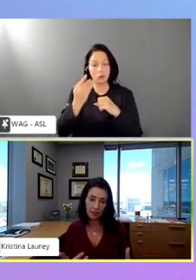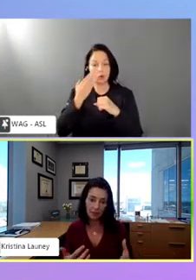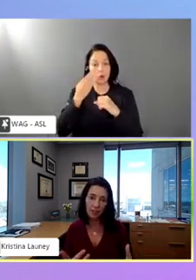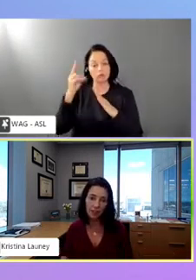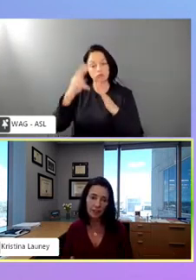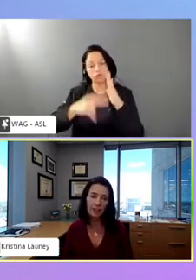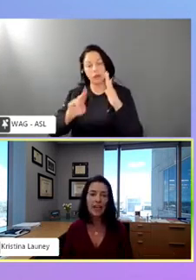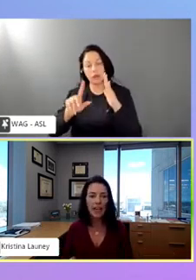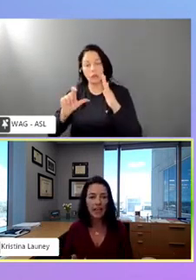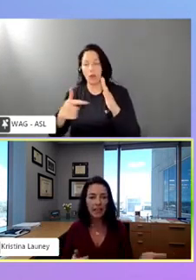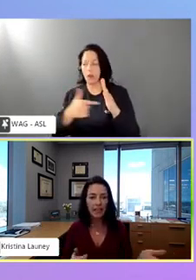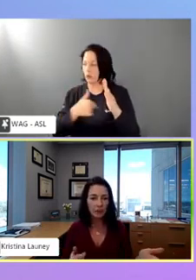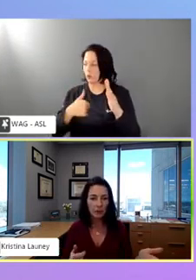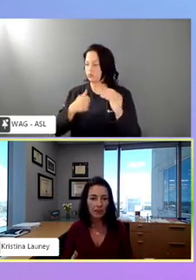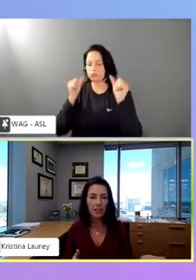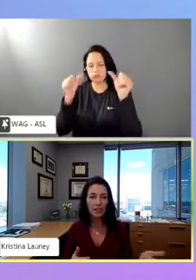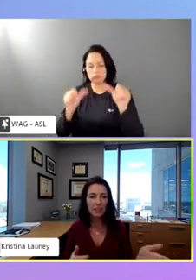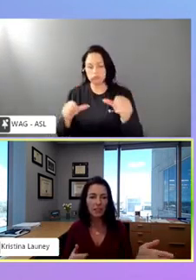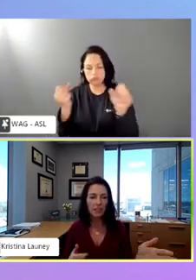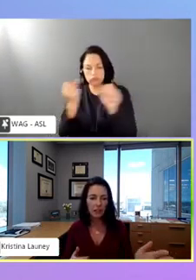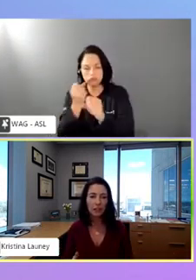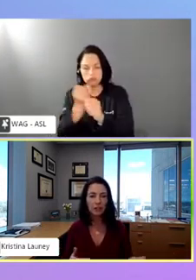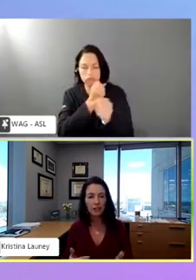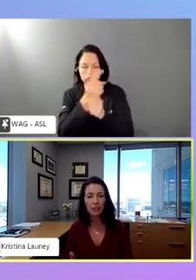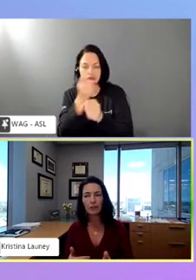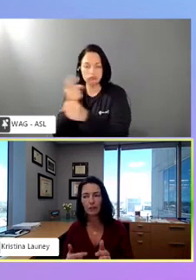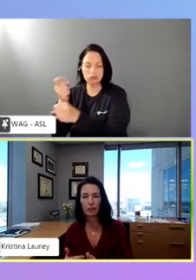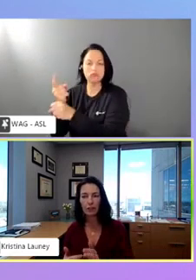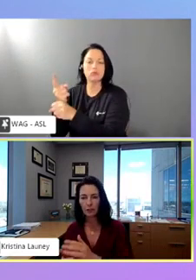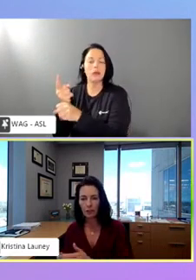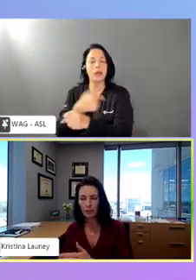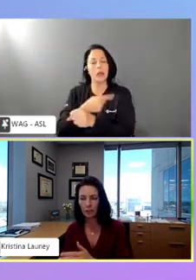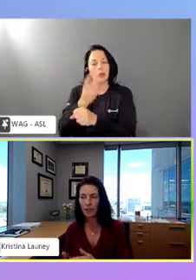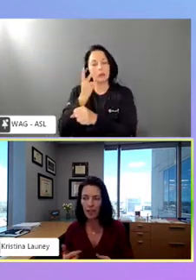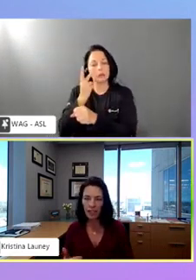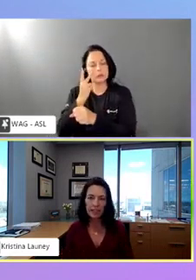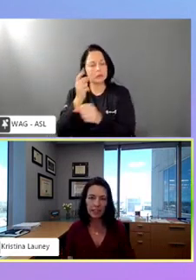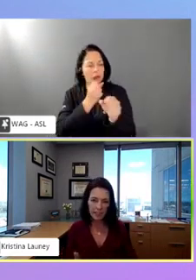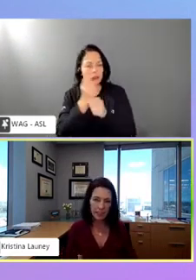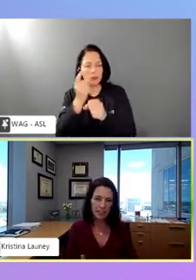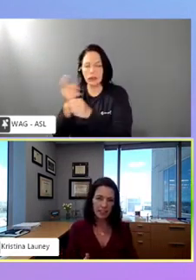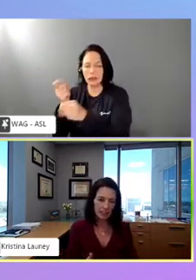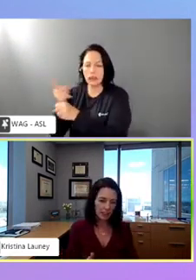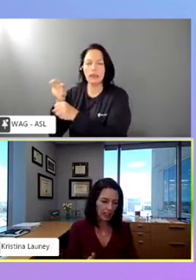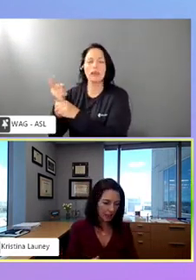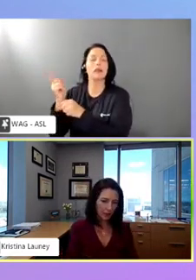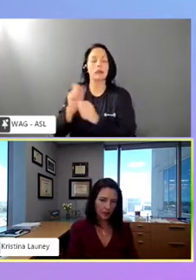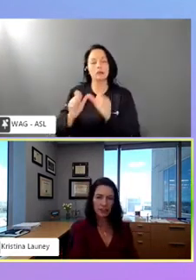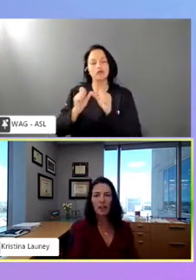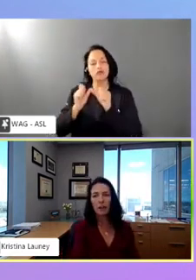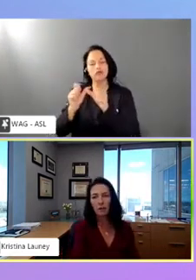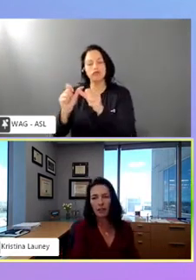reasonable accommodations, other types of effective communication. As you know, we post these year, and